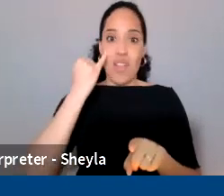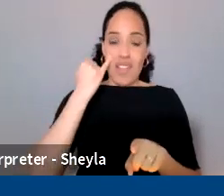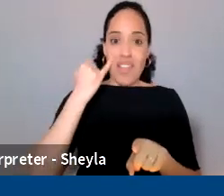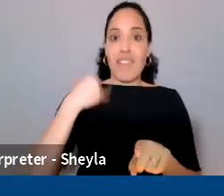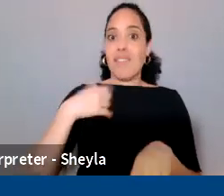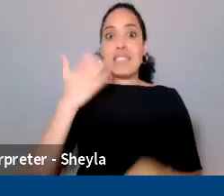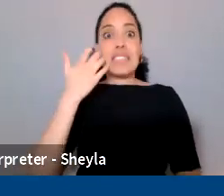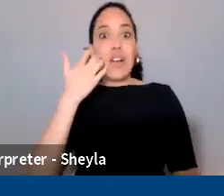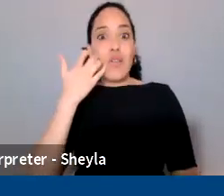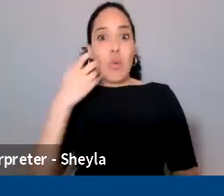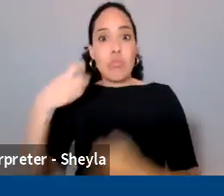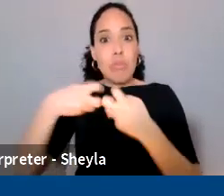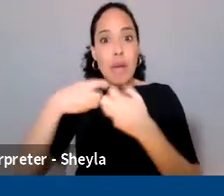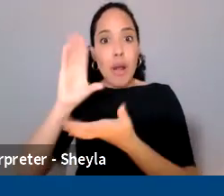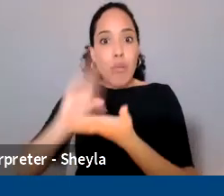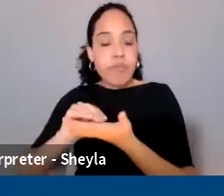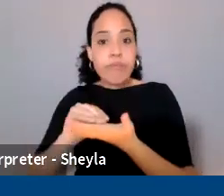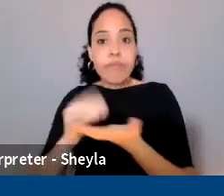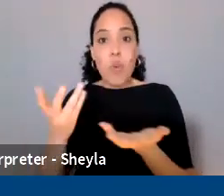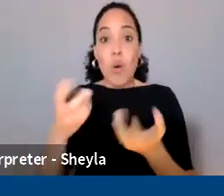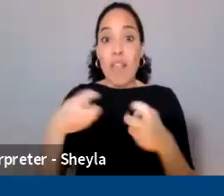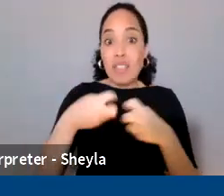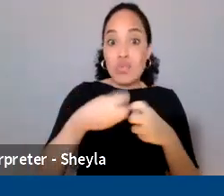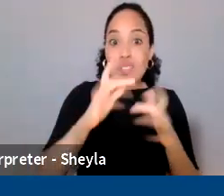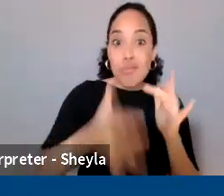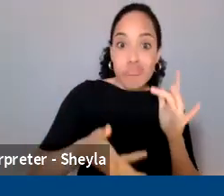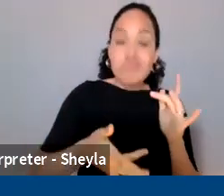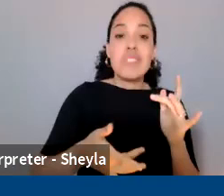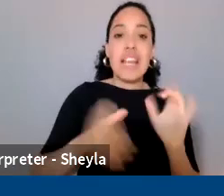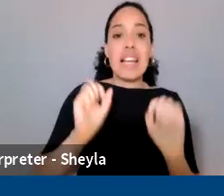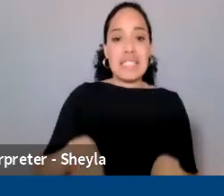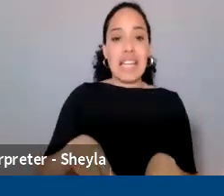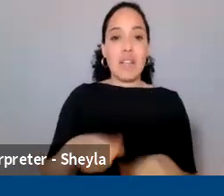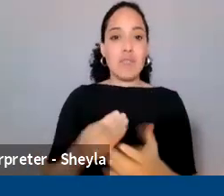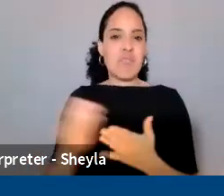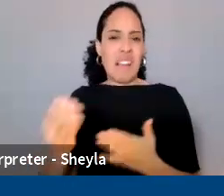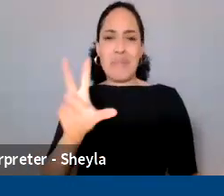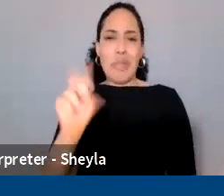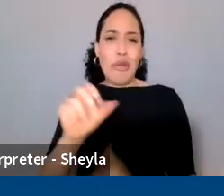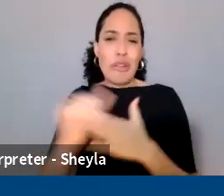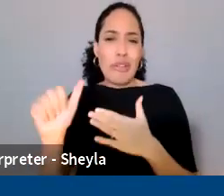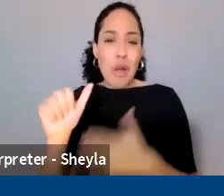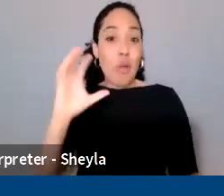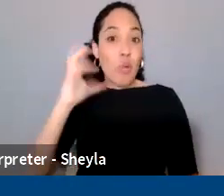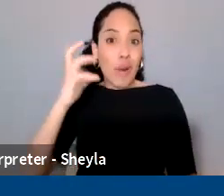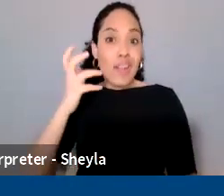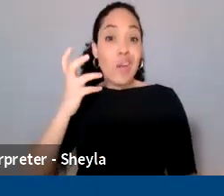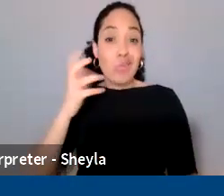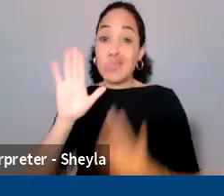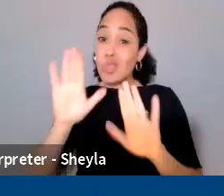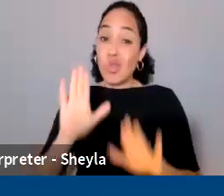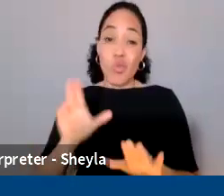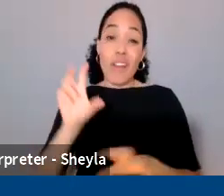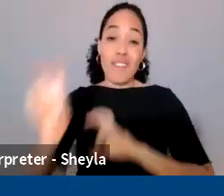those are $30 items which are great um investment under information consider are your animals um